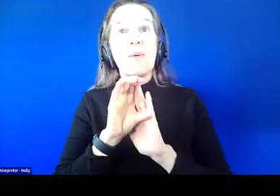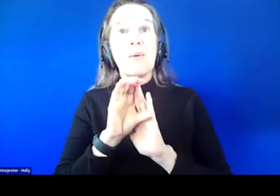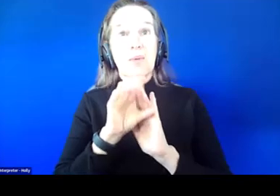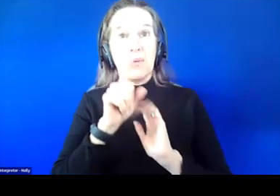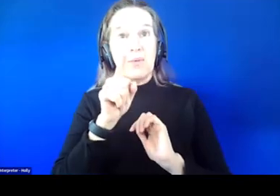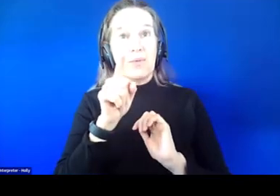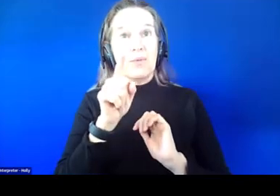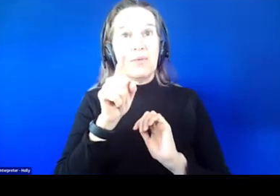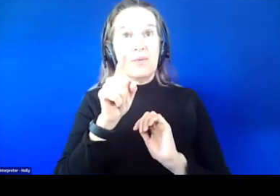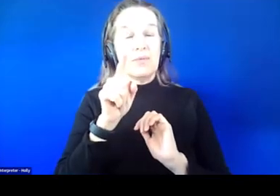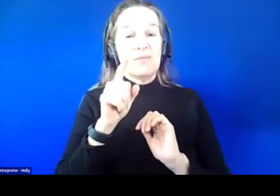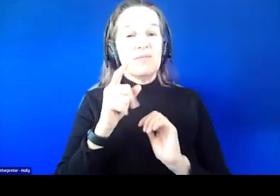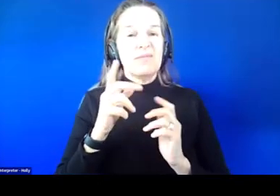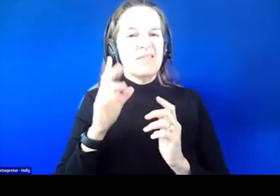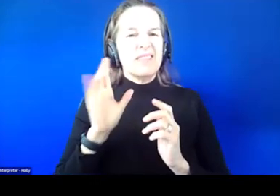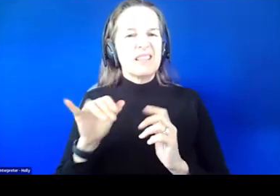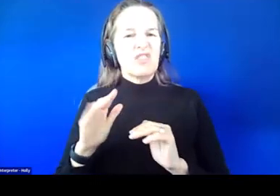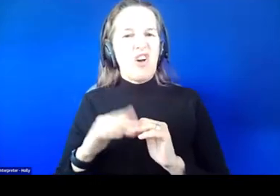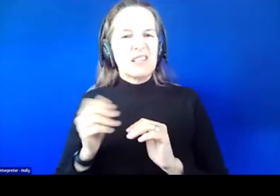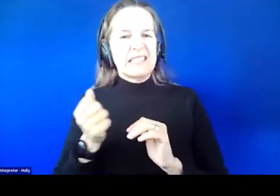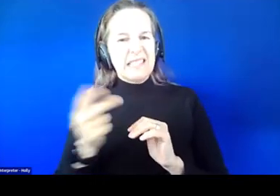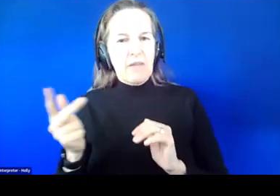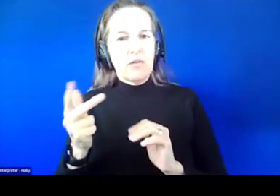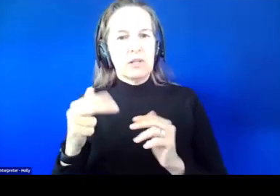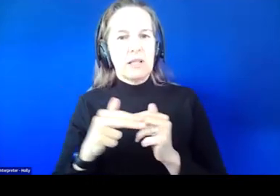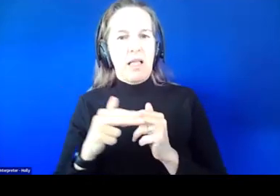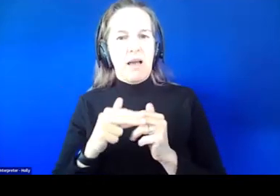on several of the subsequent slides. Next slide, please.